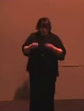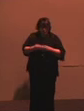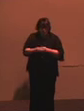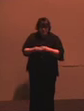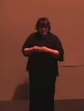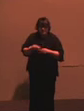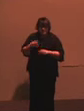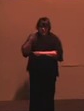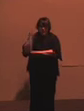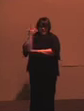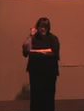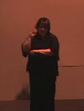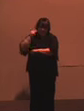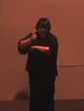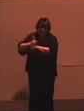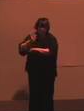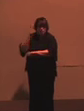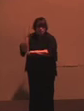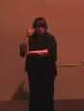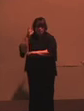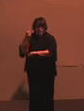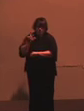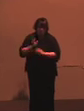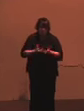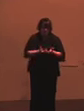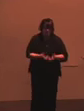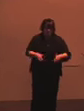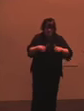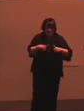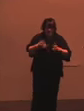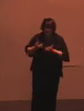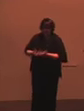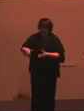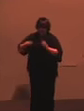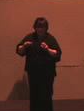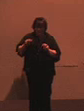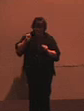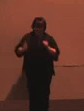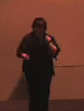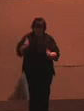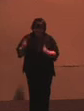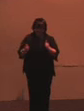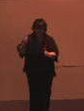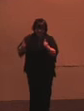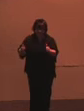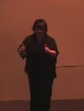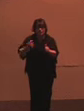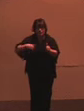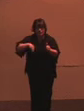or stacking tree pods, then we created the whole volume of air.